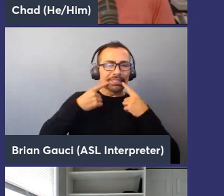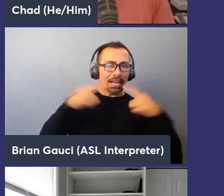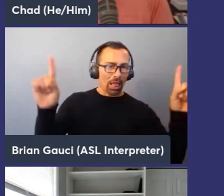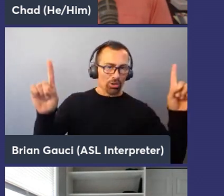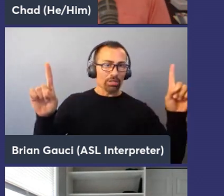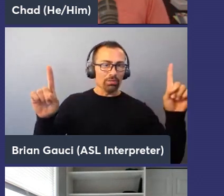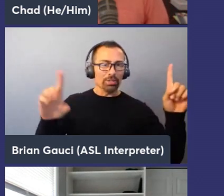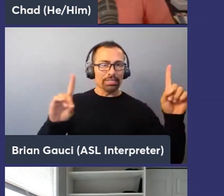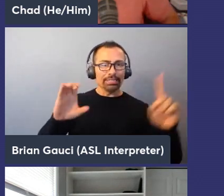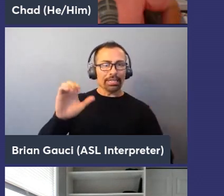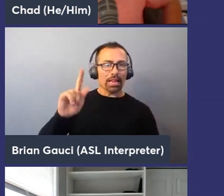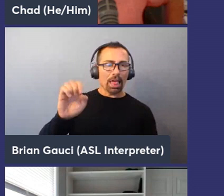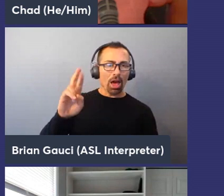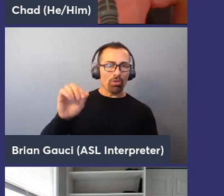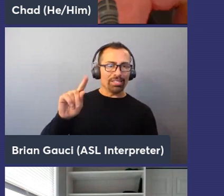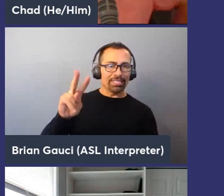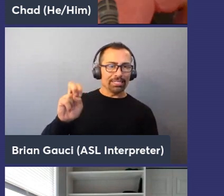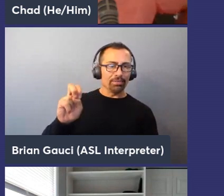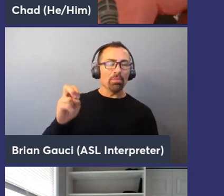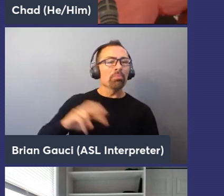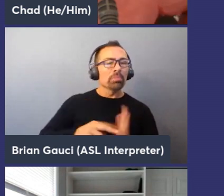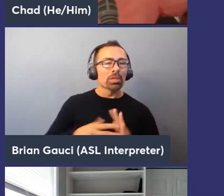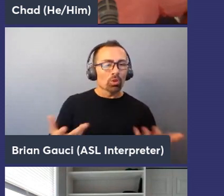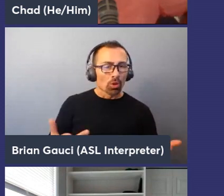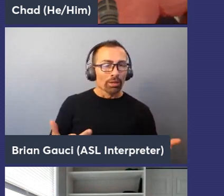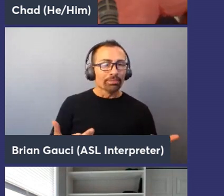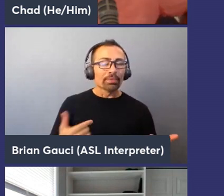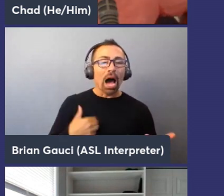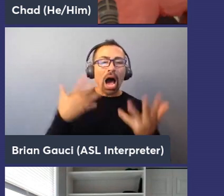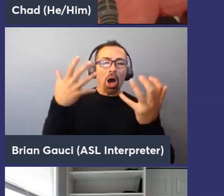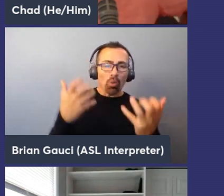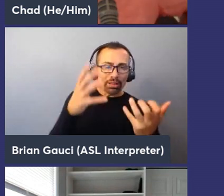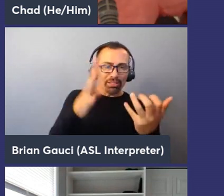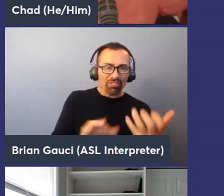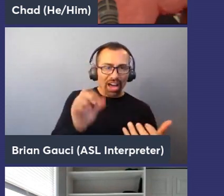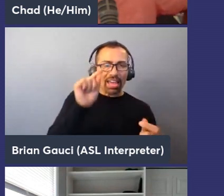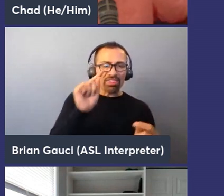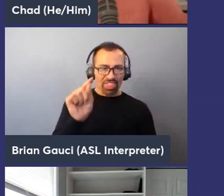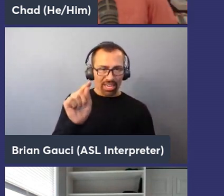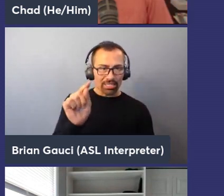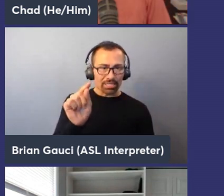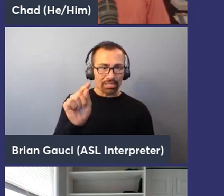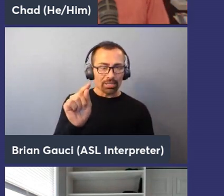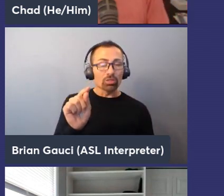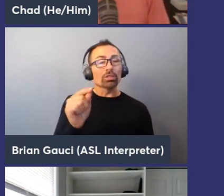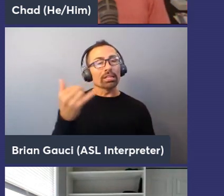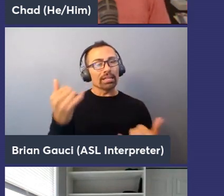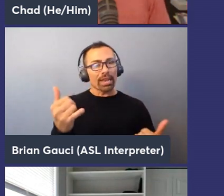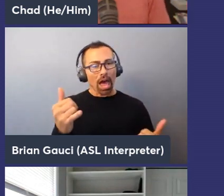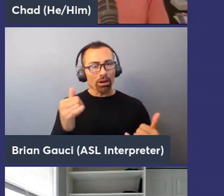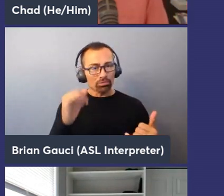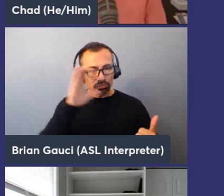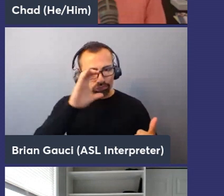"This is what I want you to find, now return me that data." This is the most basic type of query